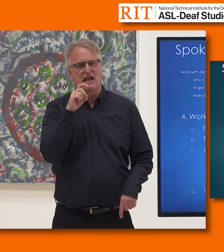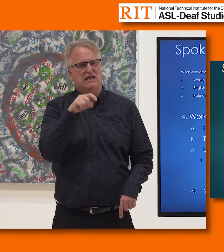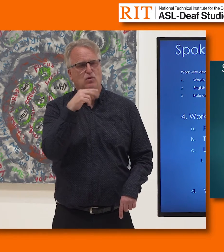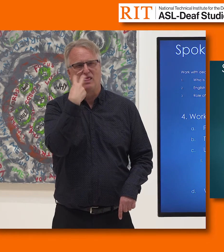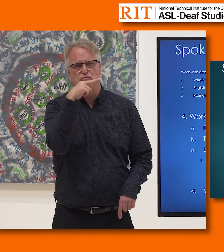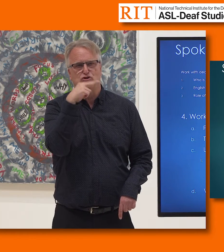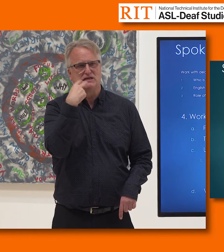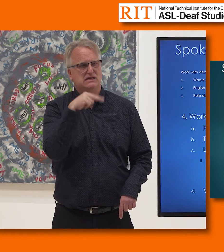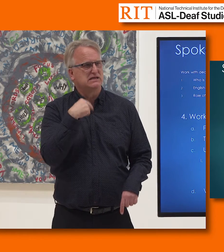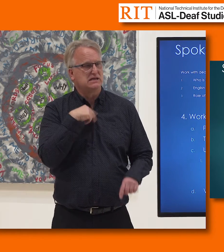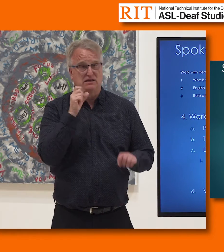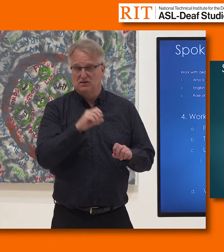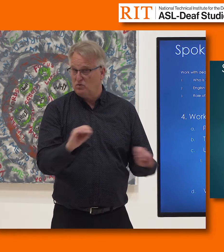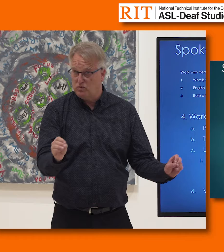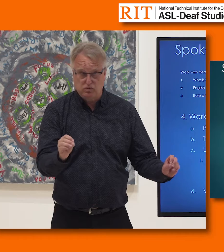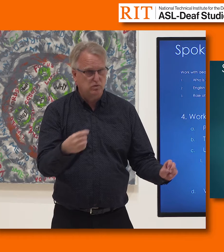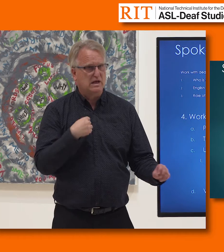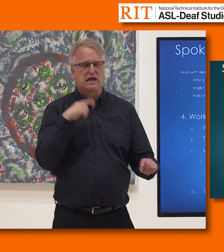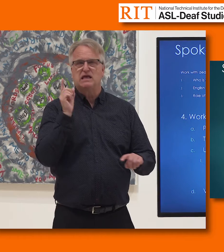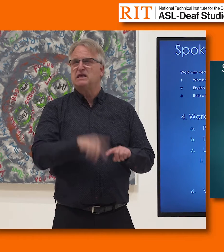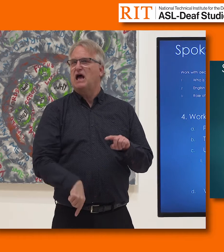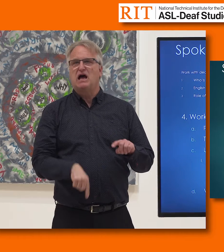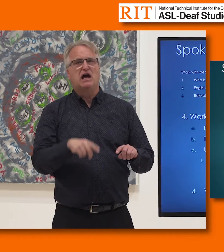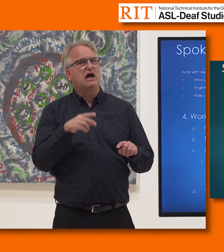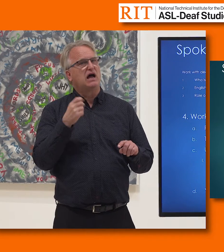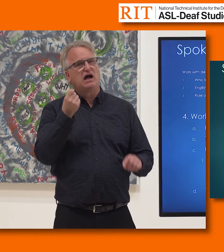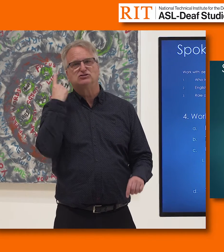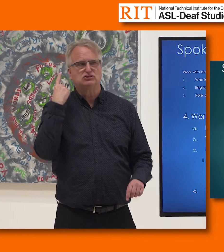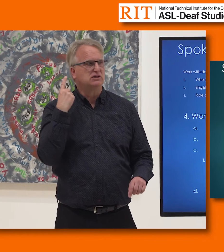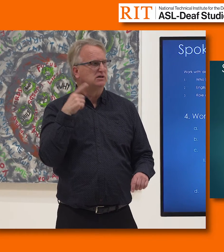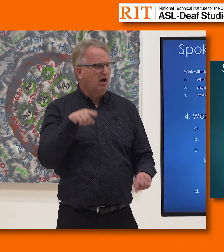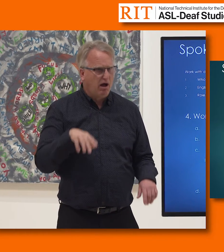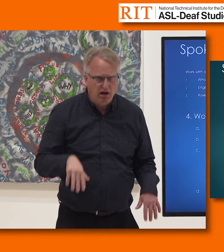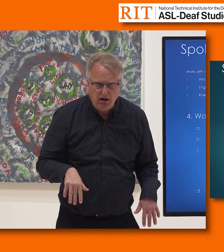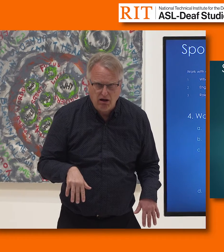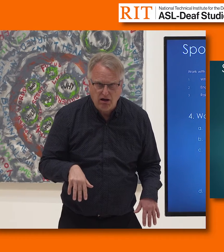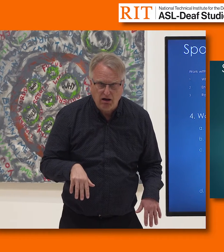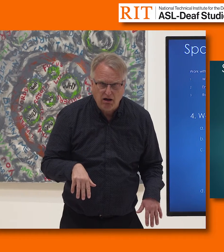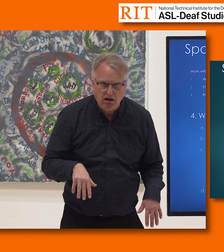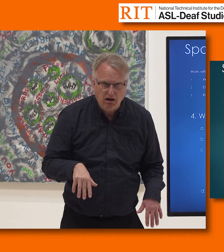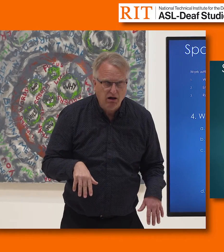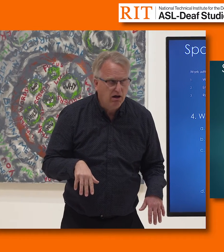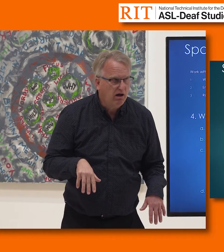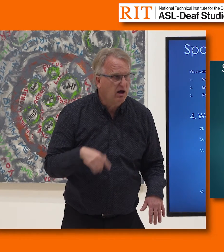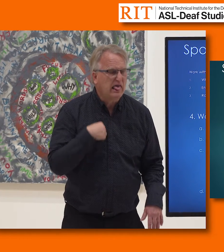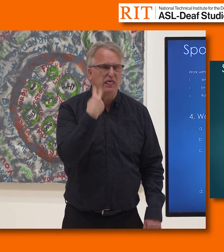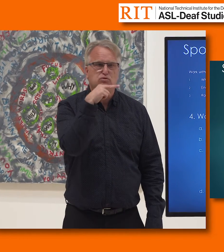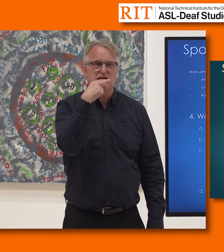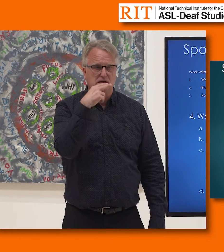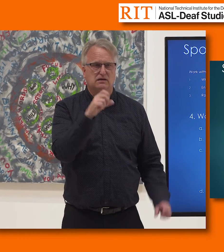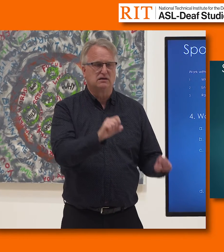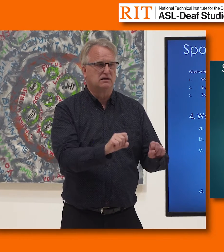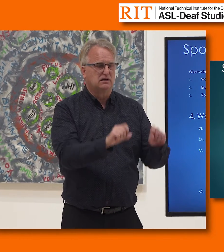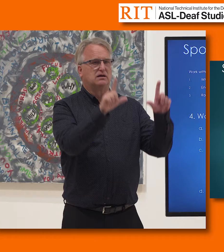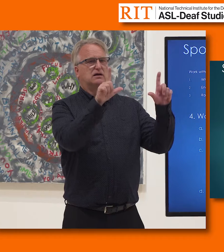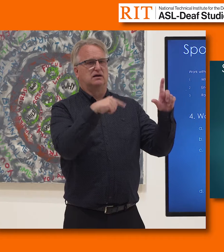And I wanted people to do it, but some of them wouldn't. And I just lied. I outright lied and said, you know, "I really do need to lipread.